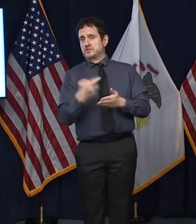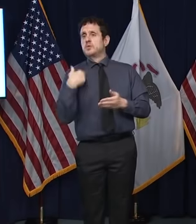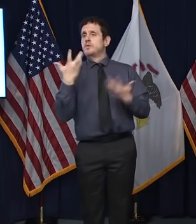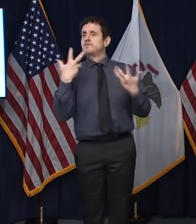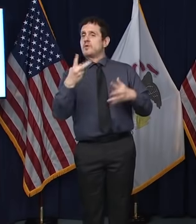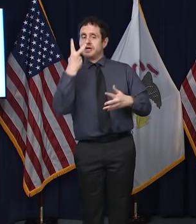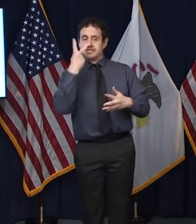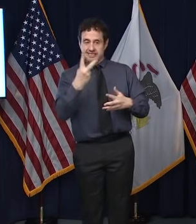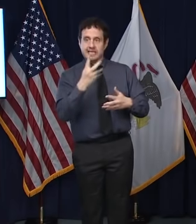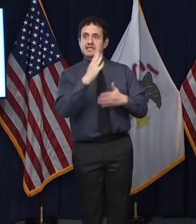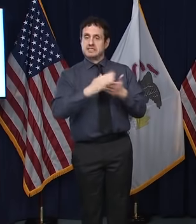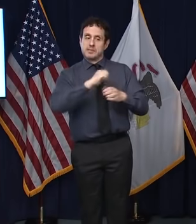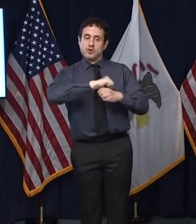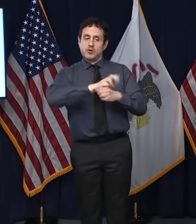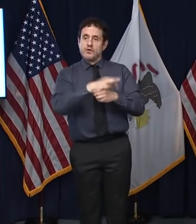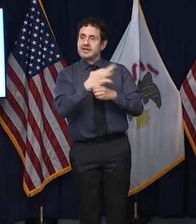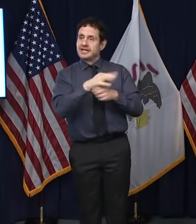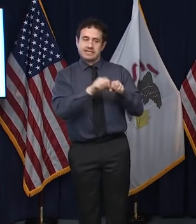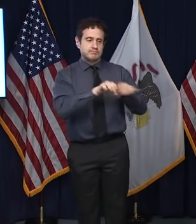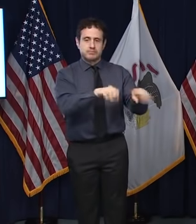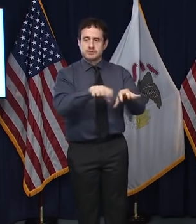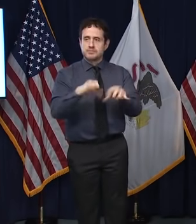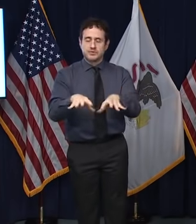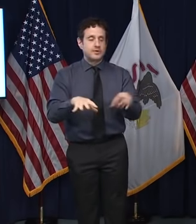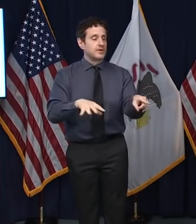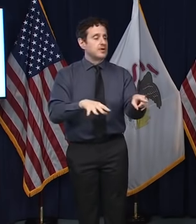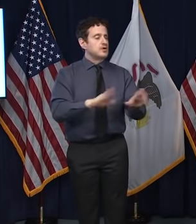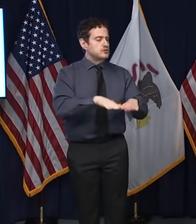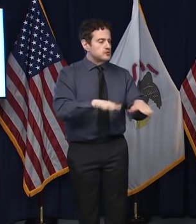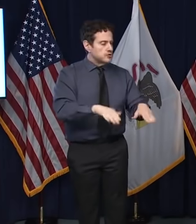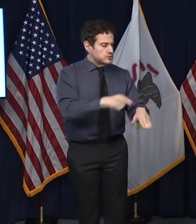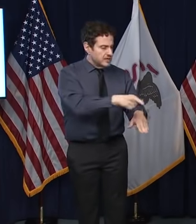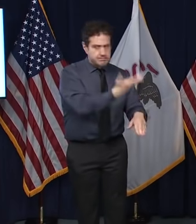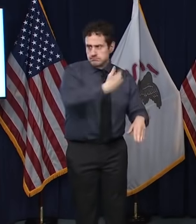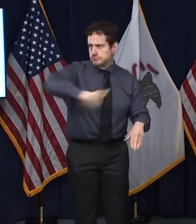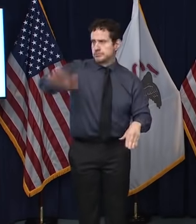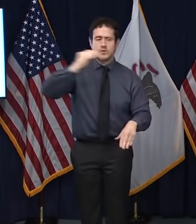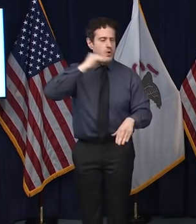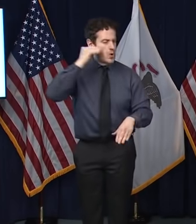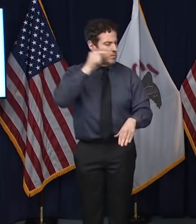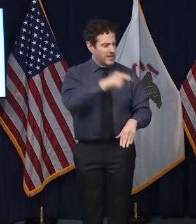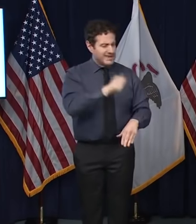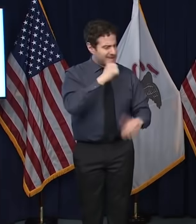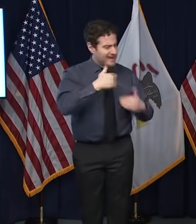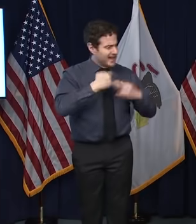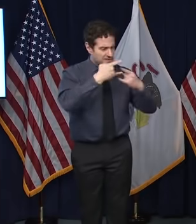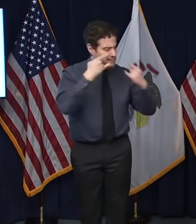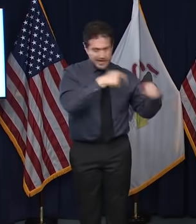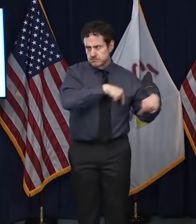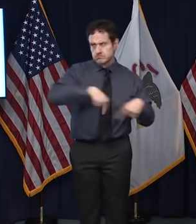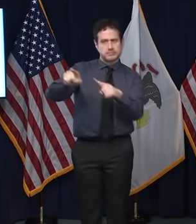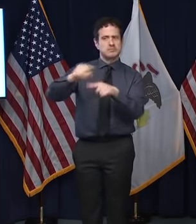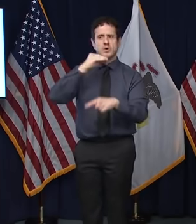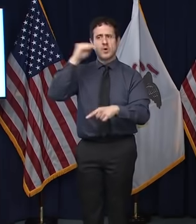couple of weeks. And we've